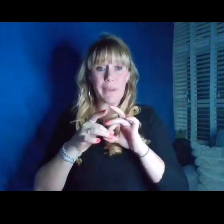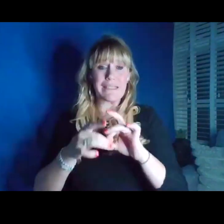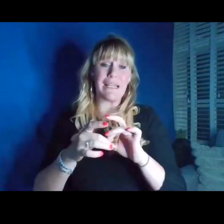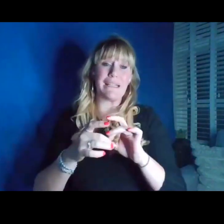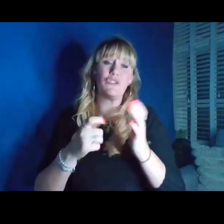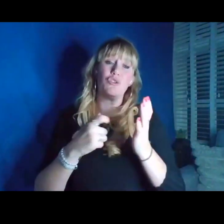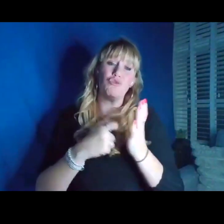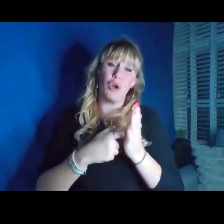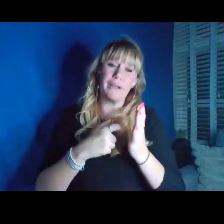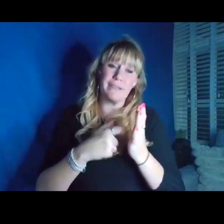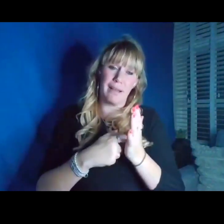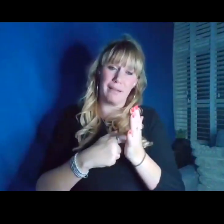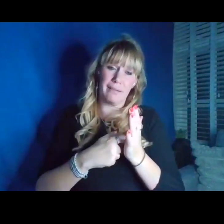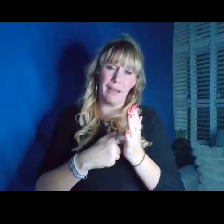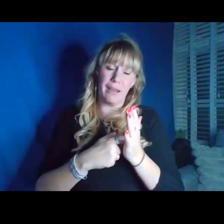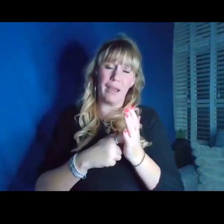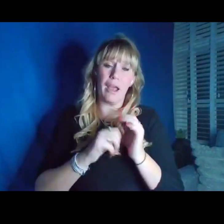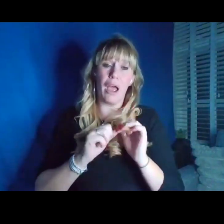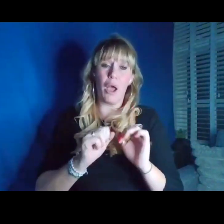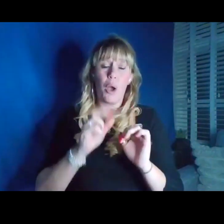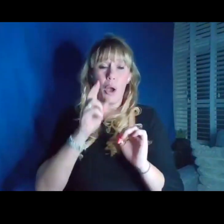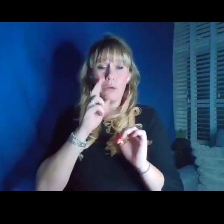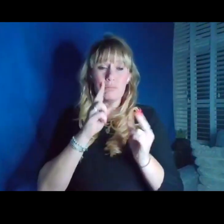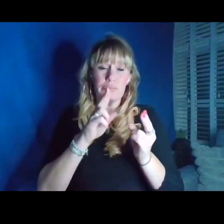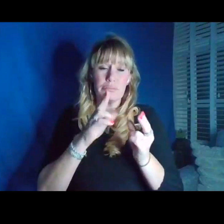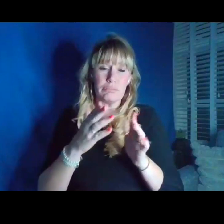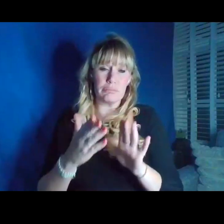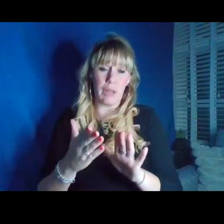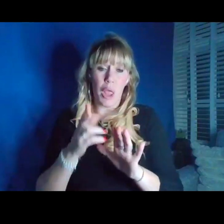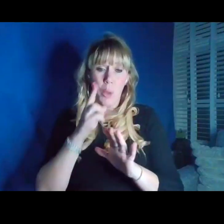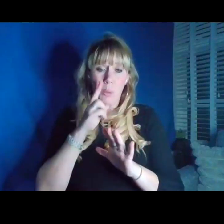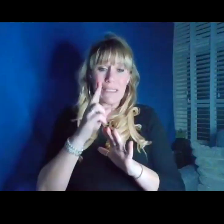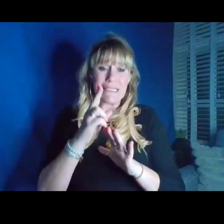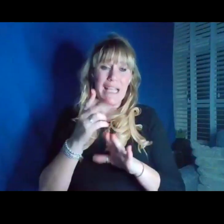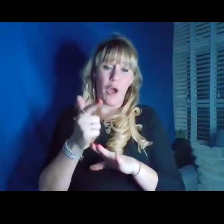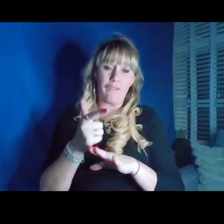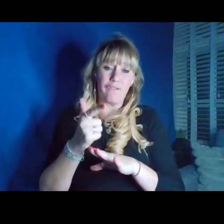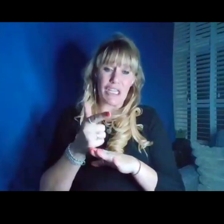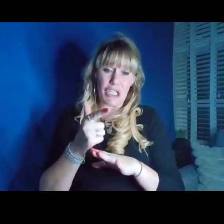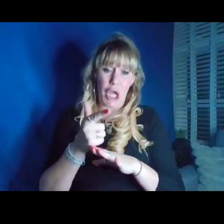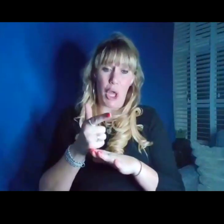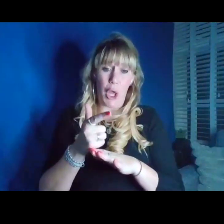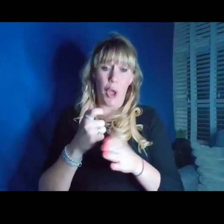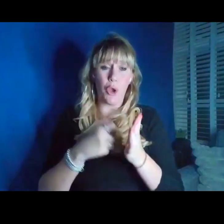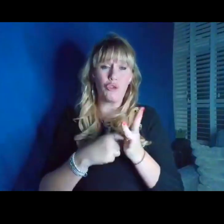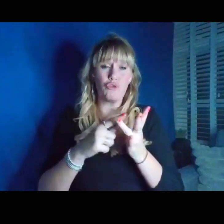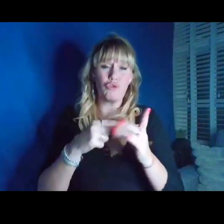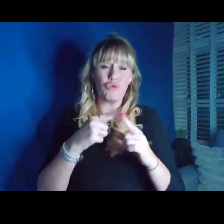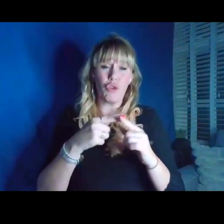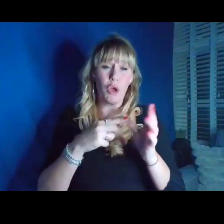and we'll see her perform on video next. Roxana came to the Together! Music Club